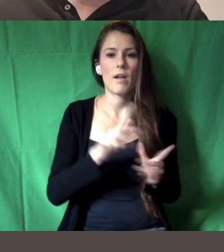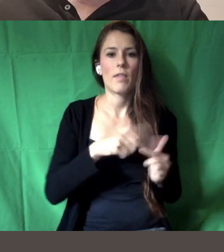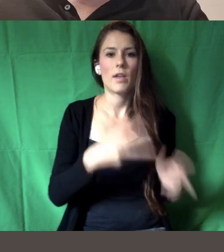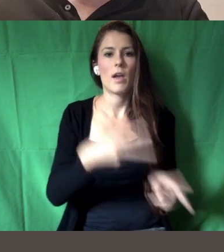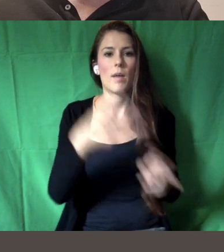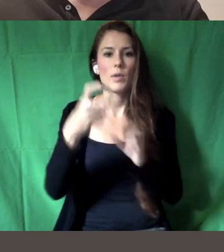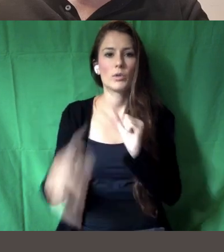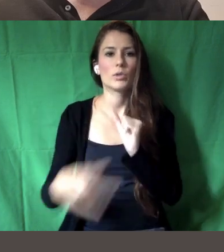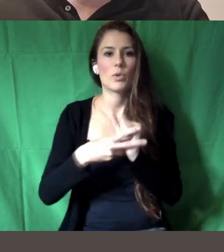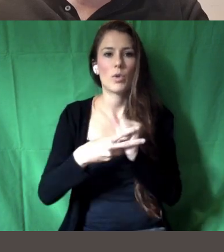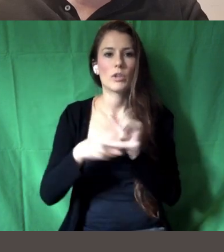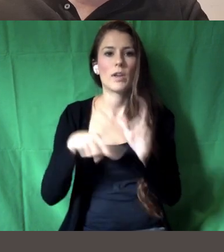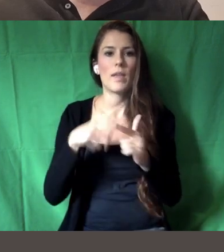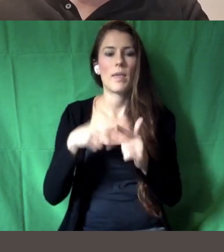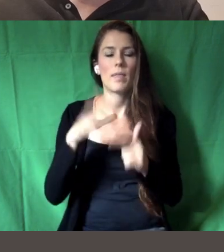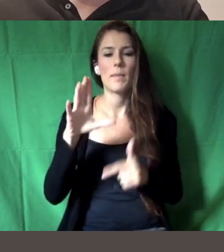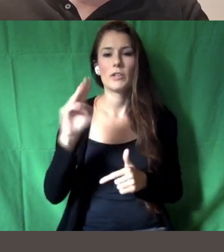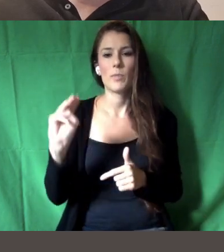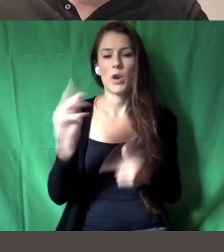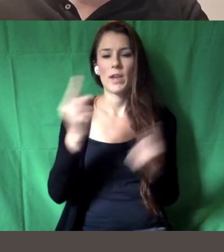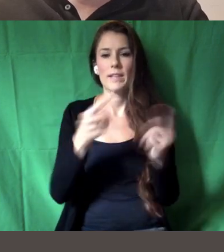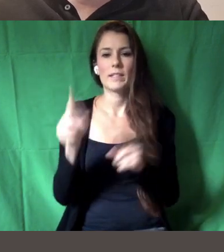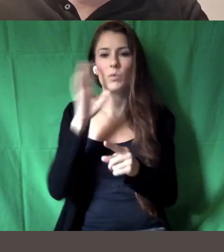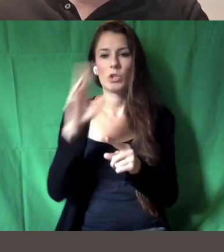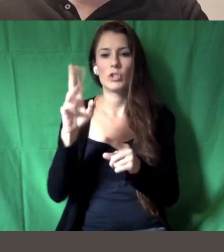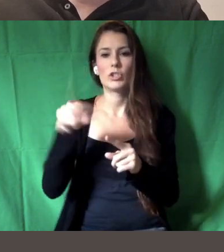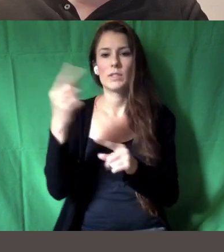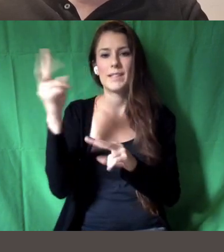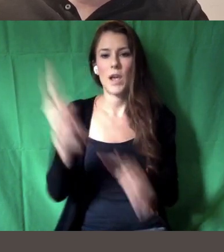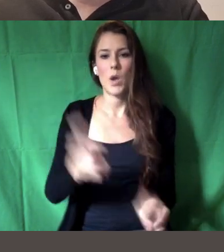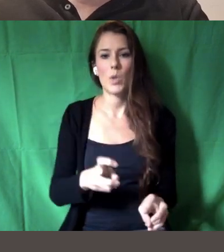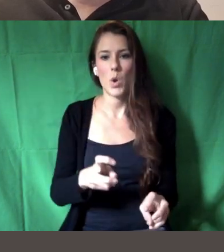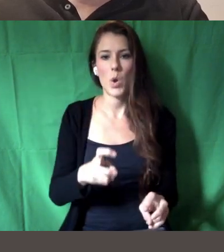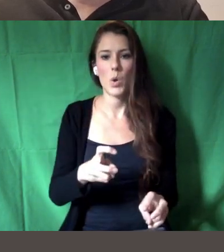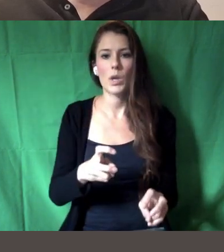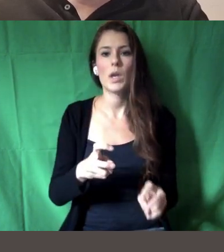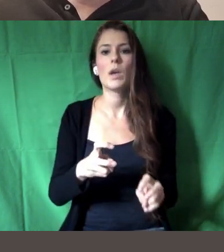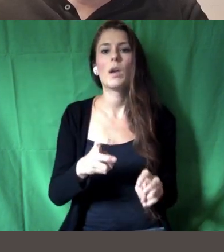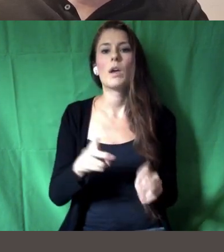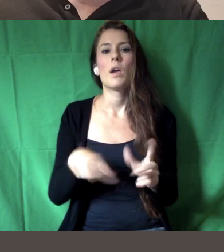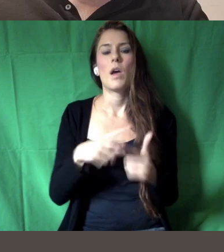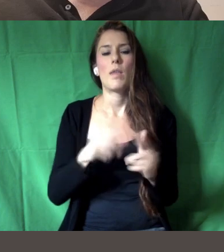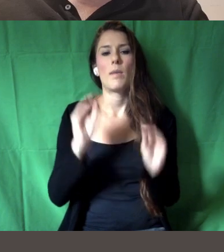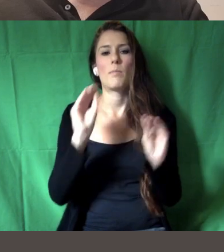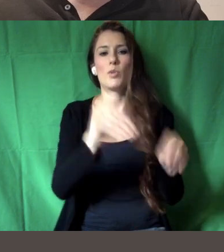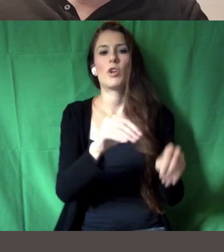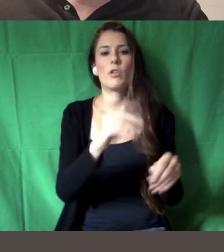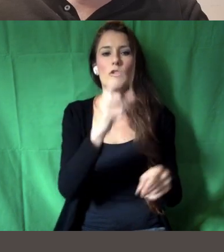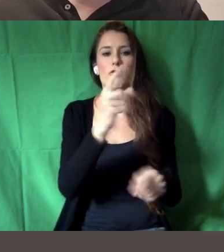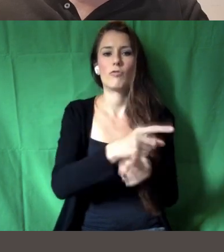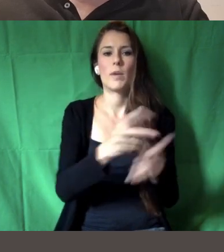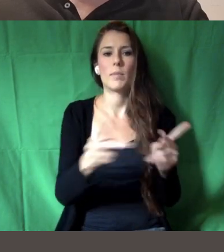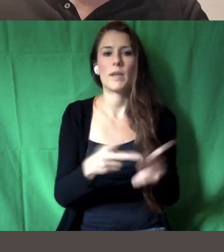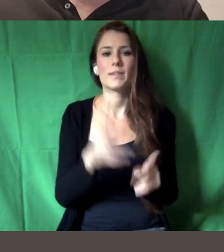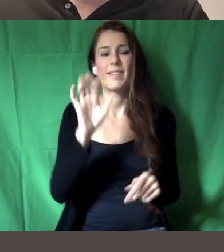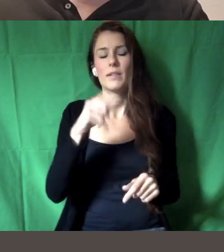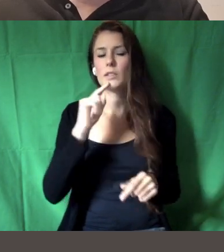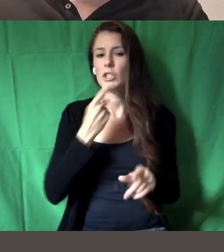every benchmark instance could just download it, unpack, and put in the right place. That significantly